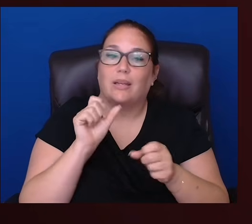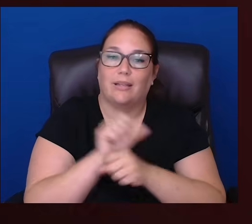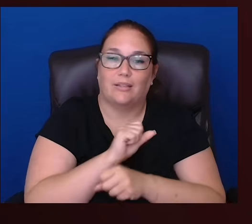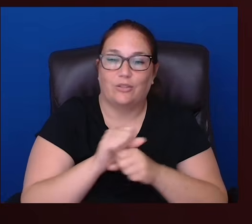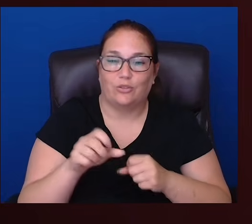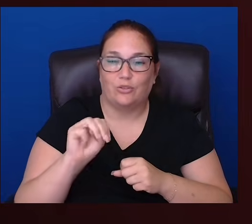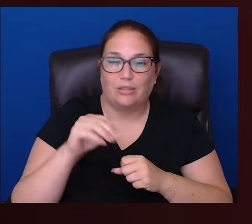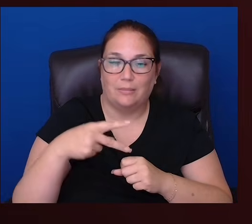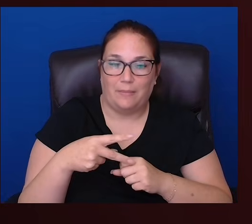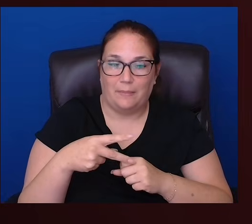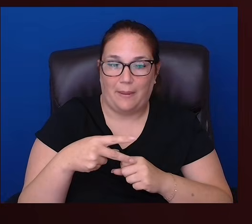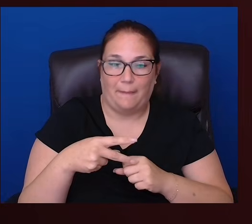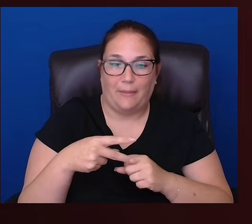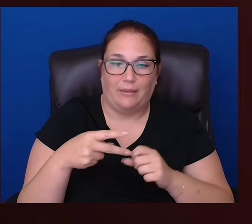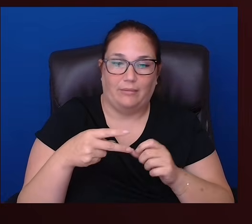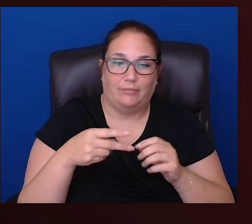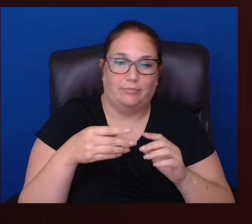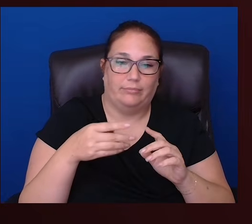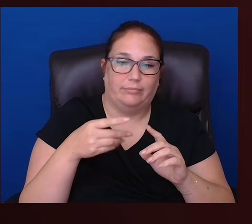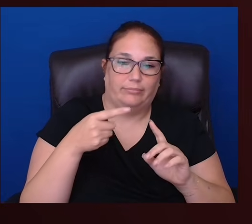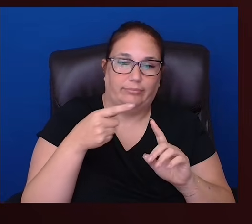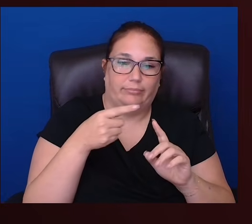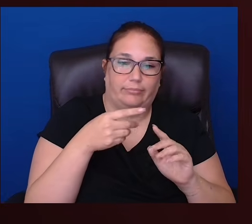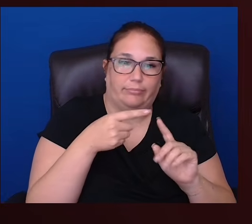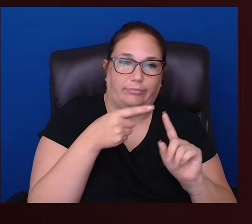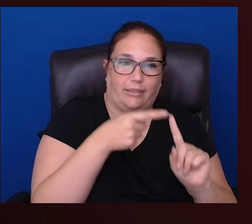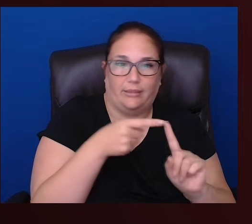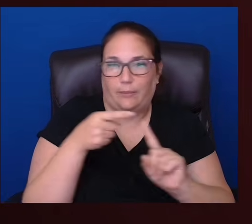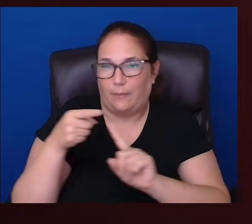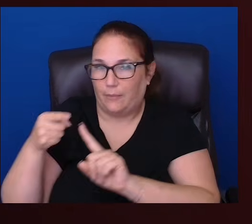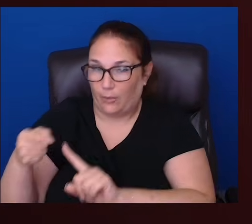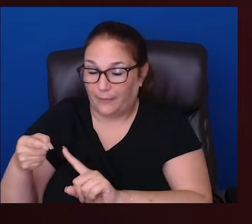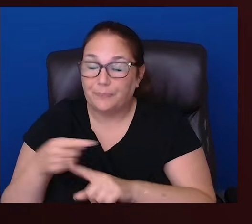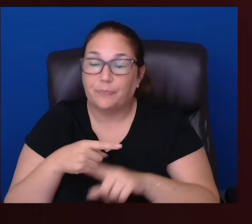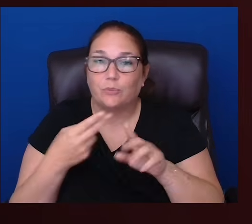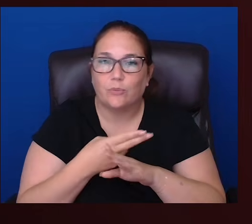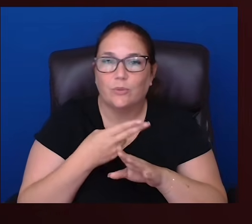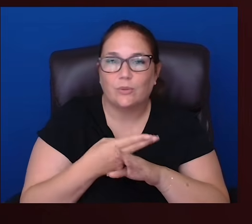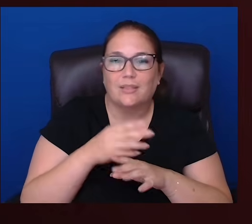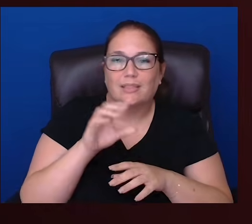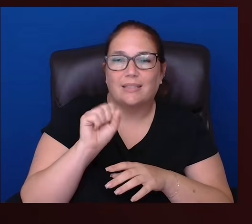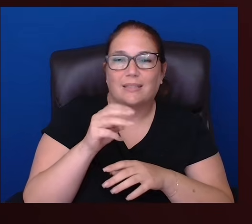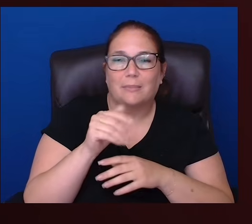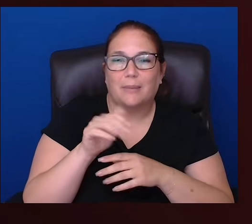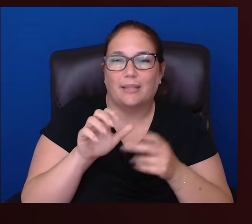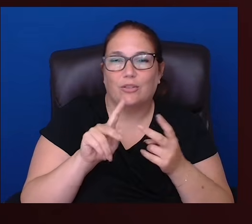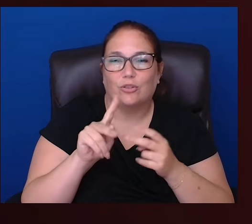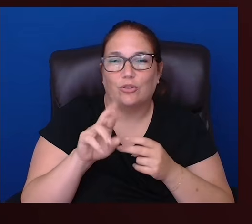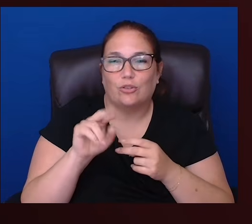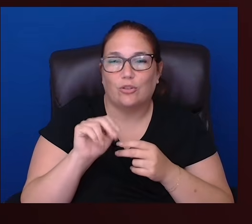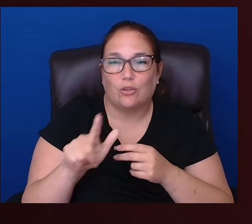here in the application but we're using Semantic Kernel process framework and I'll show you